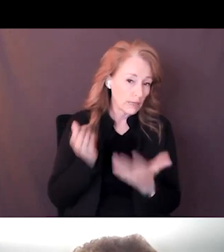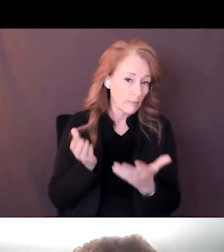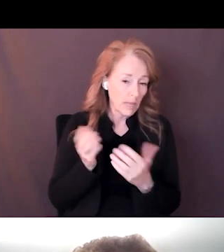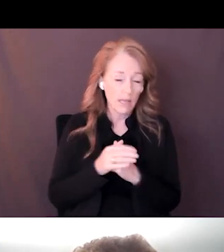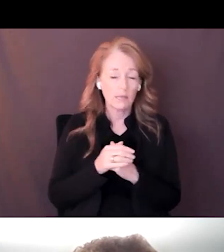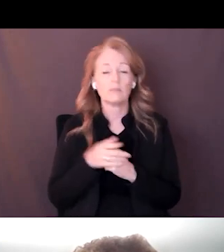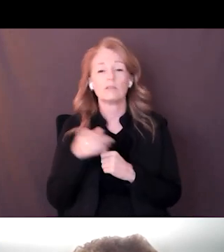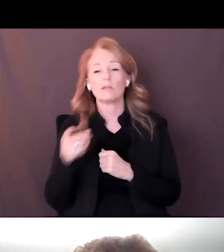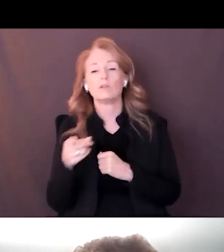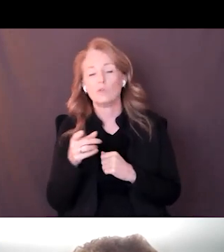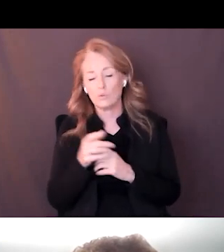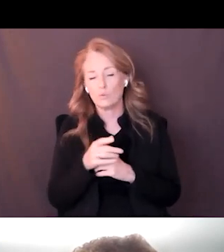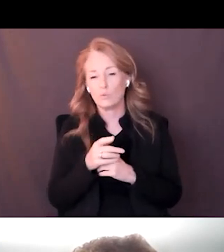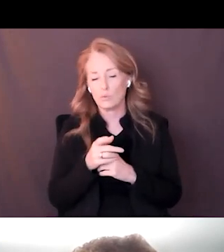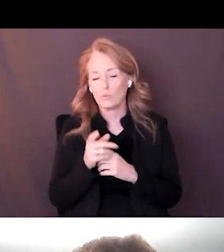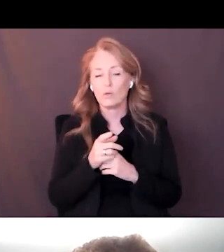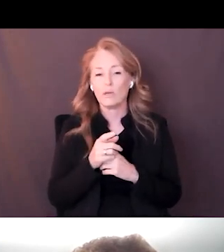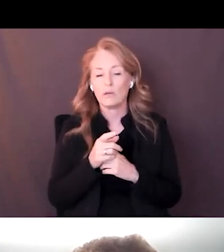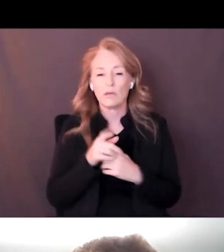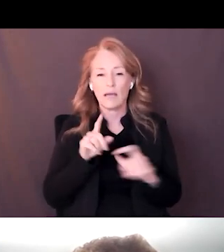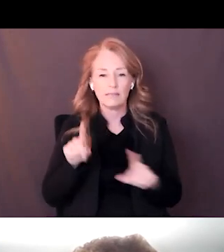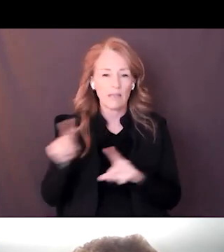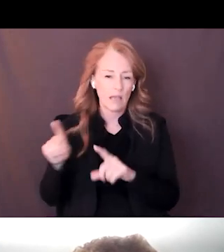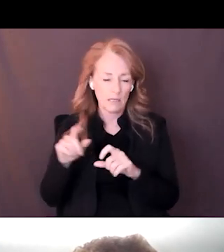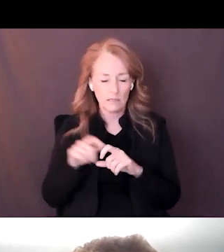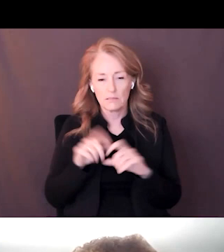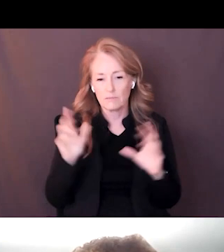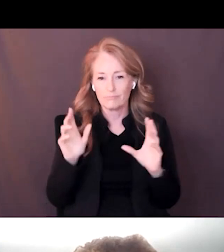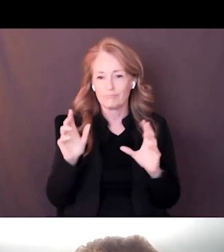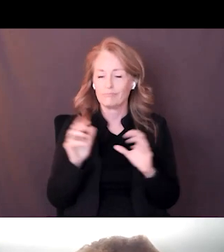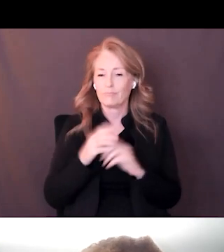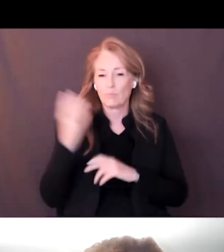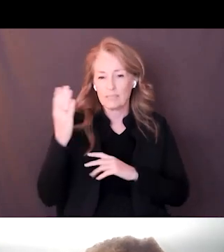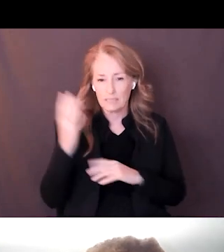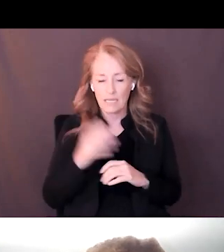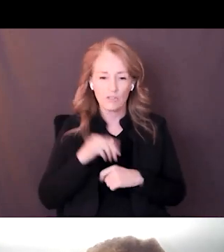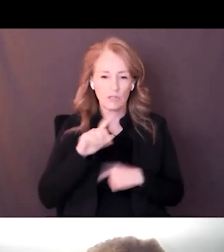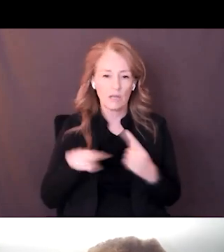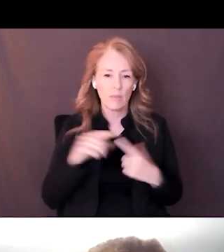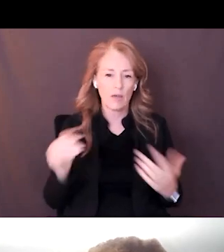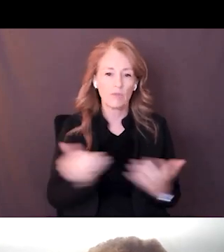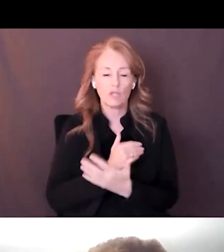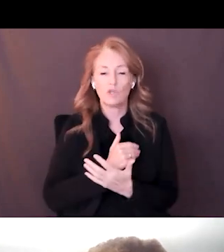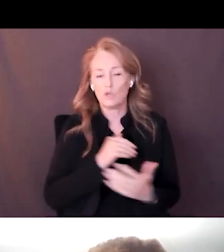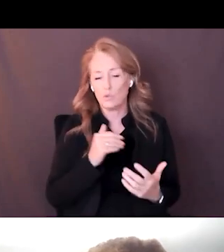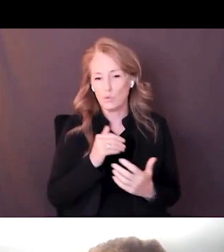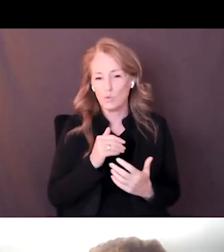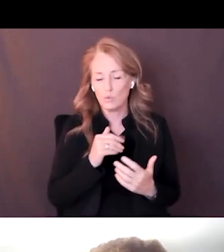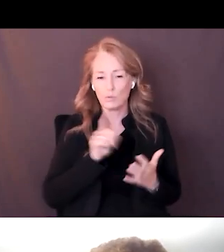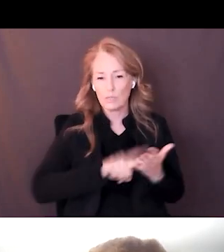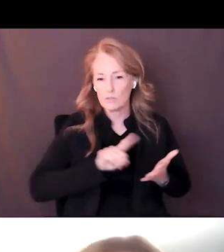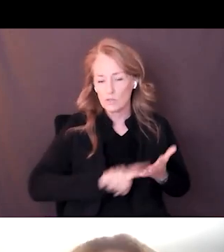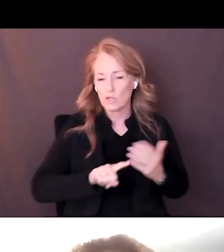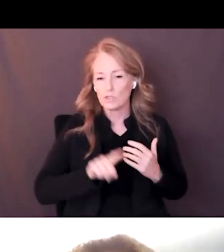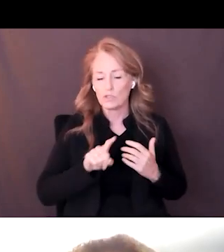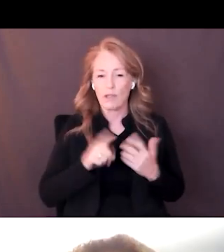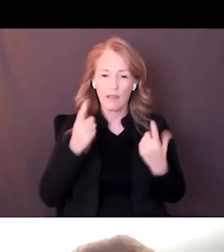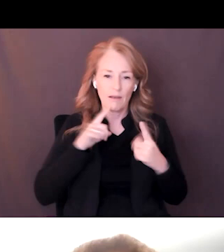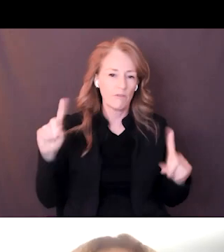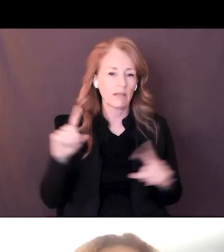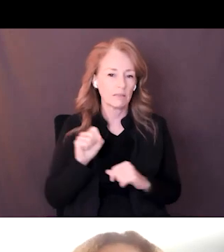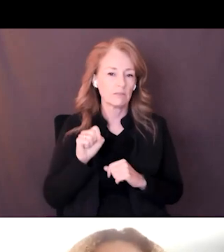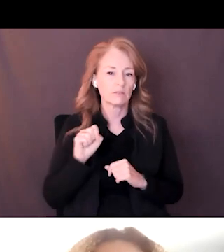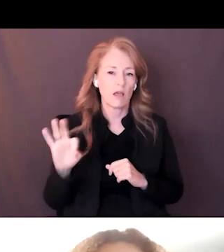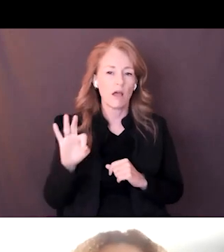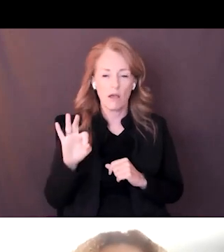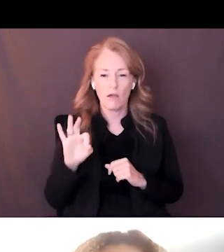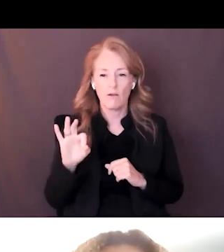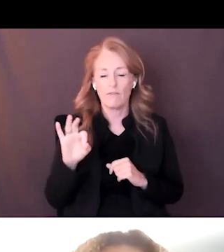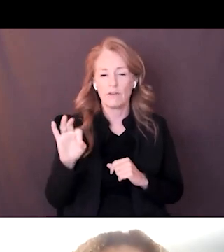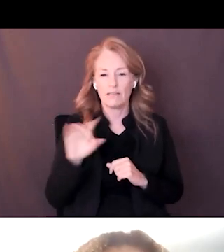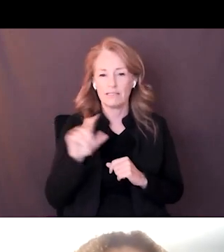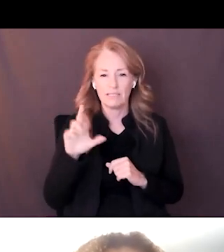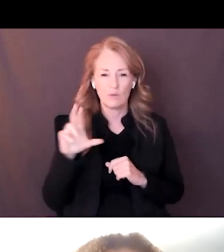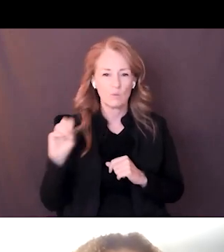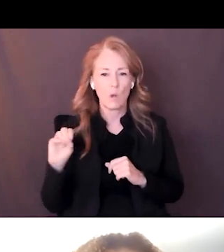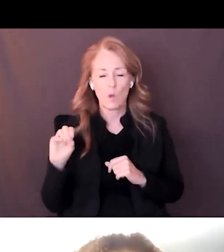ON HIS NEW RESEARCH REGARDING THE EFFECTIVENESS ON ZERO SUICIDE.